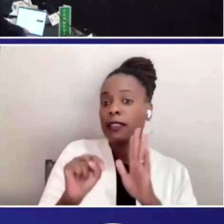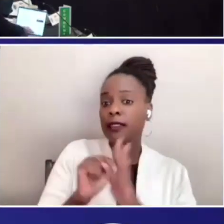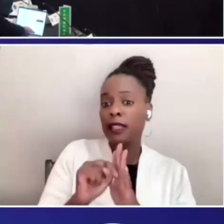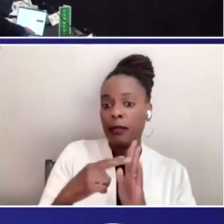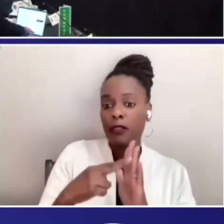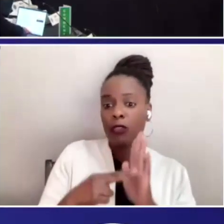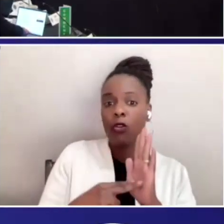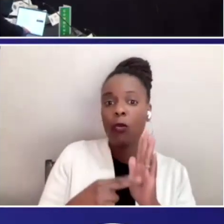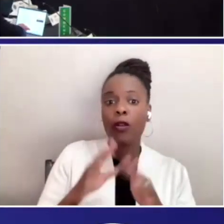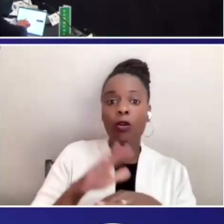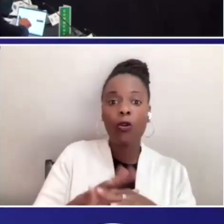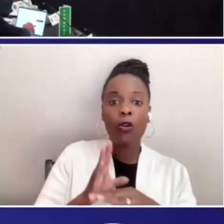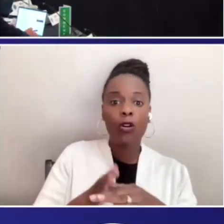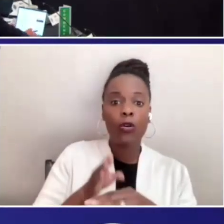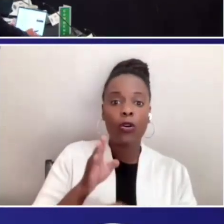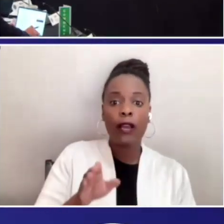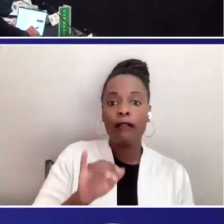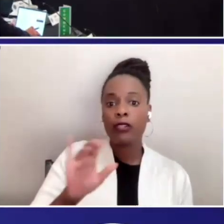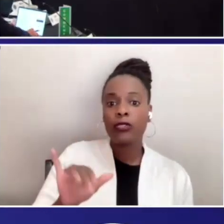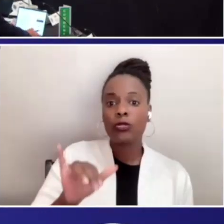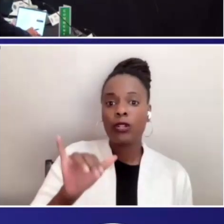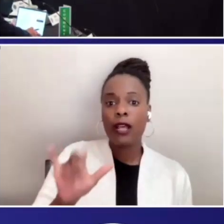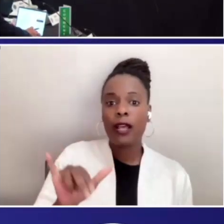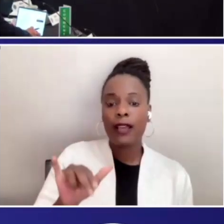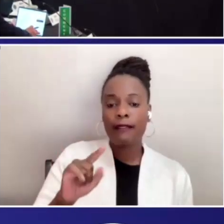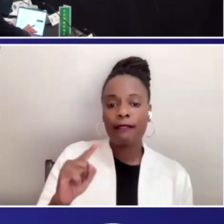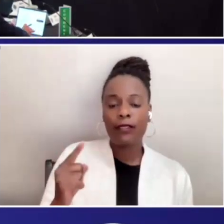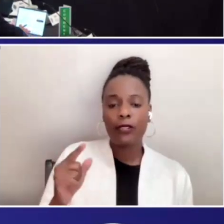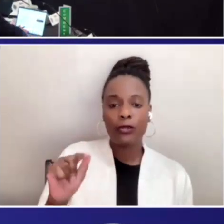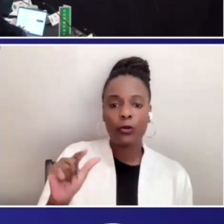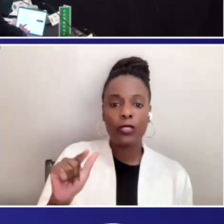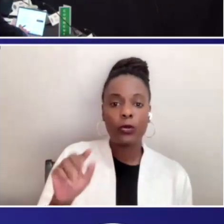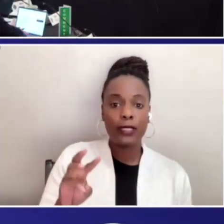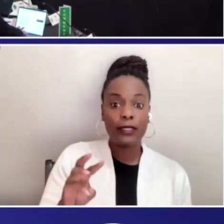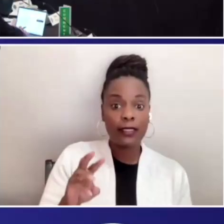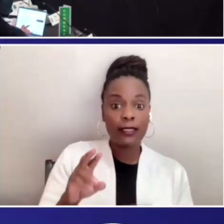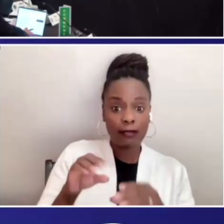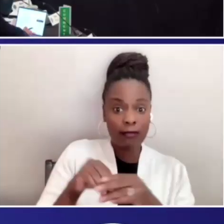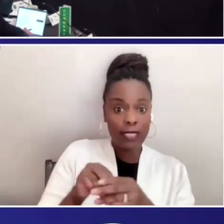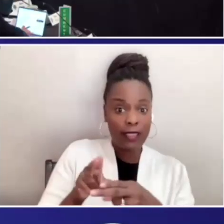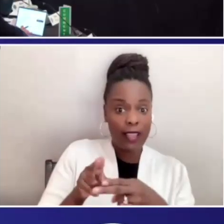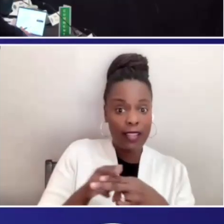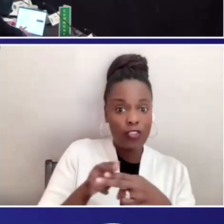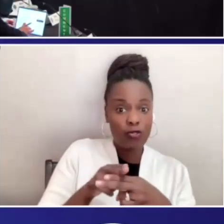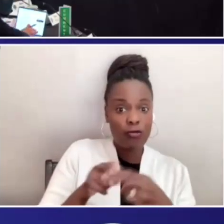after July 1, 2026, which would fall into this interim definition of a professional